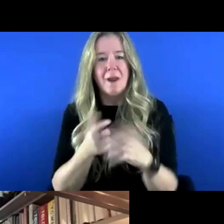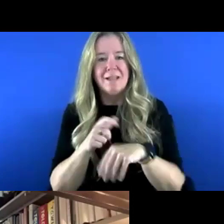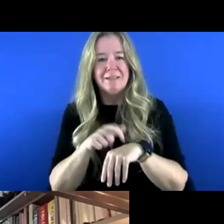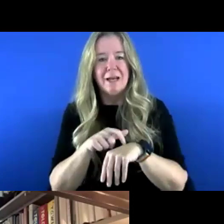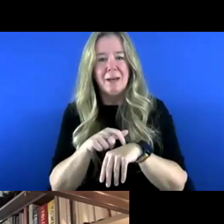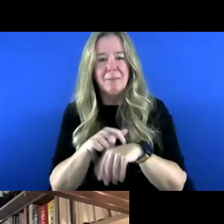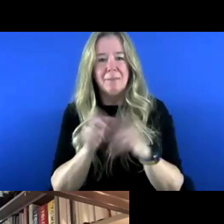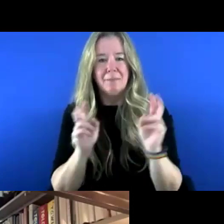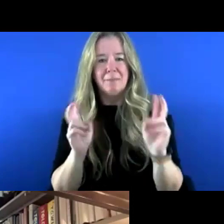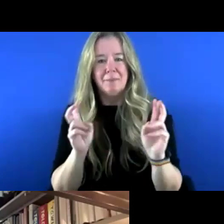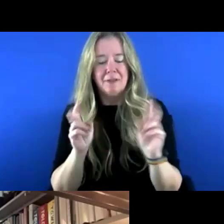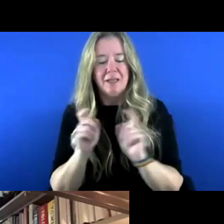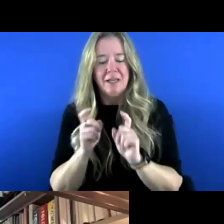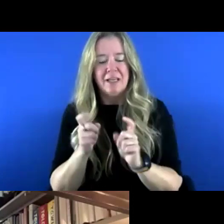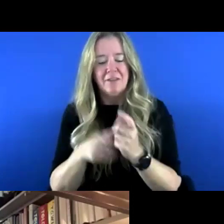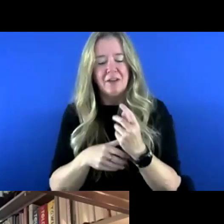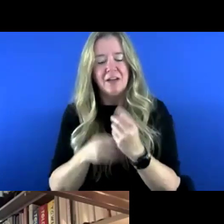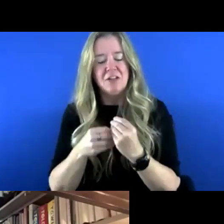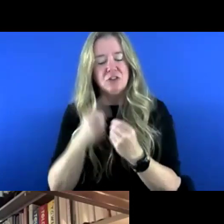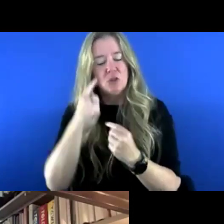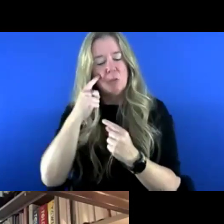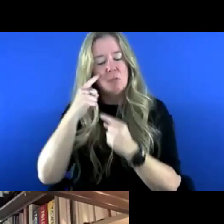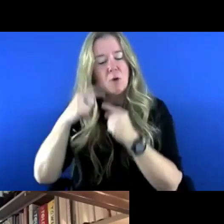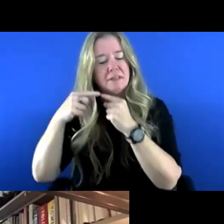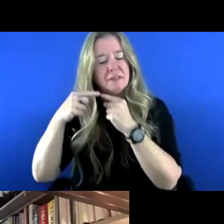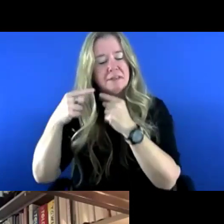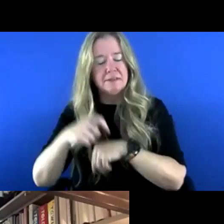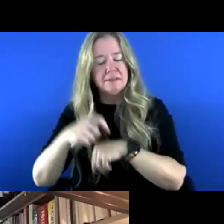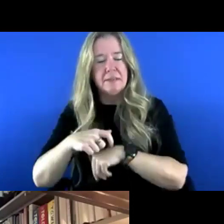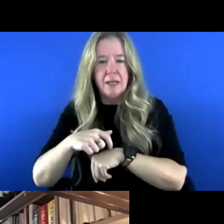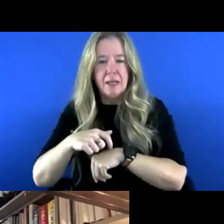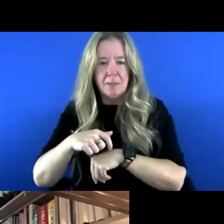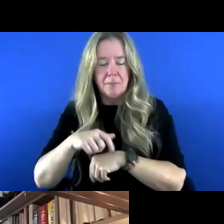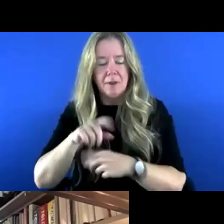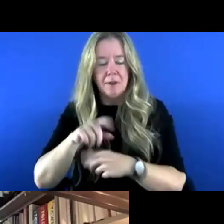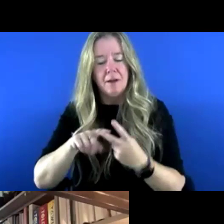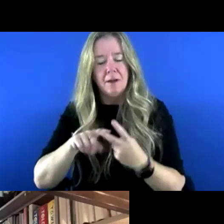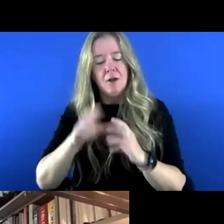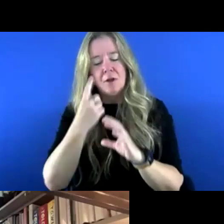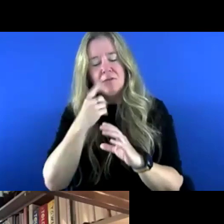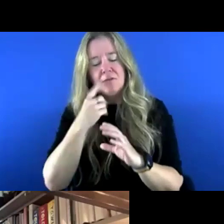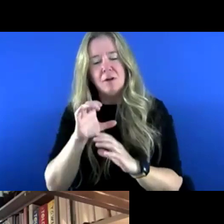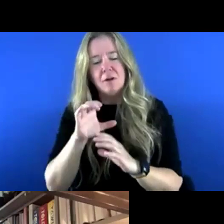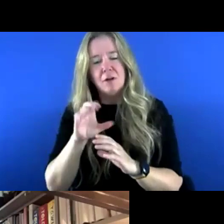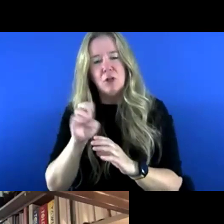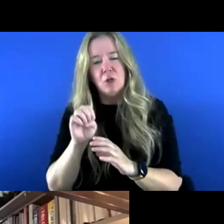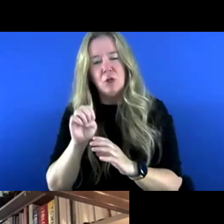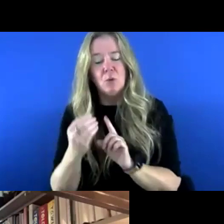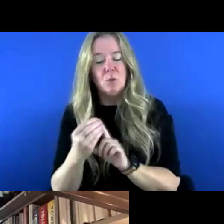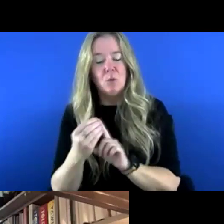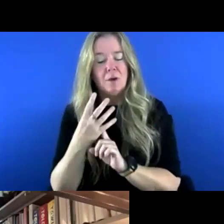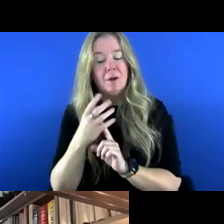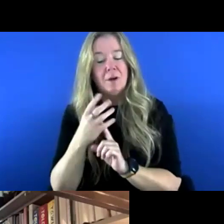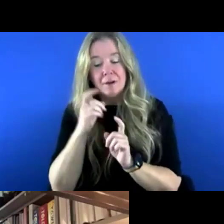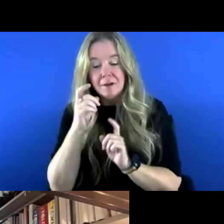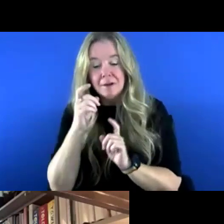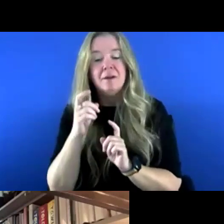giving that additional processing time, looking for those little cues that maybe they've understand, looking for those behavioral cues